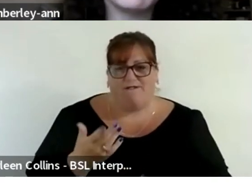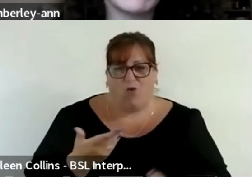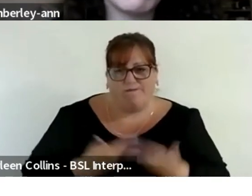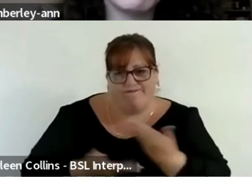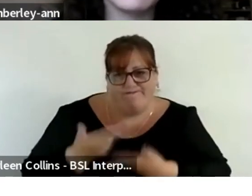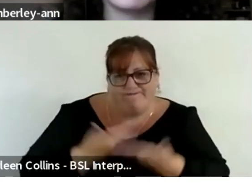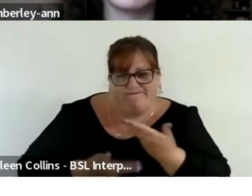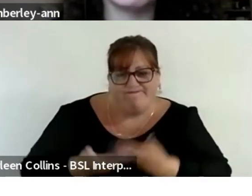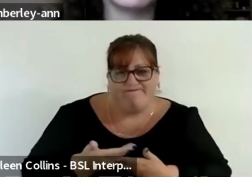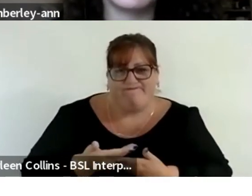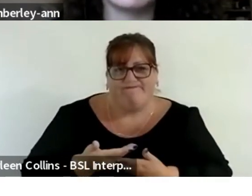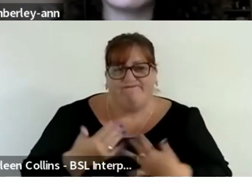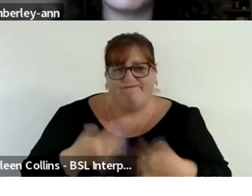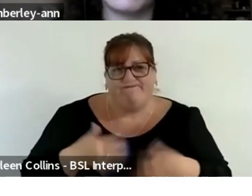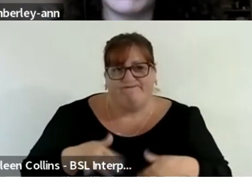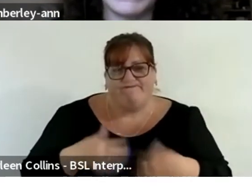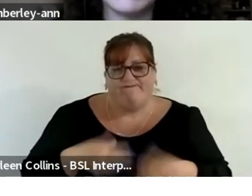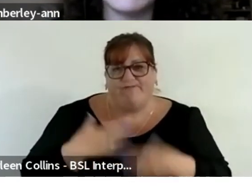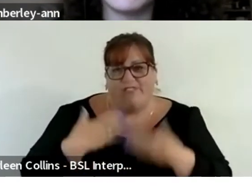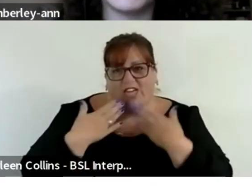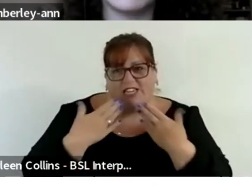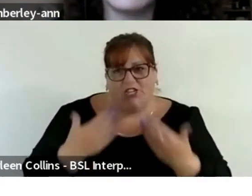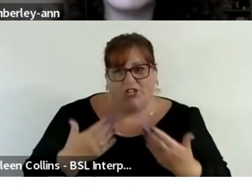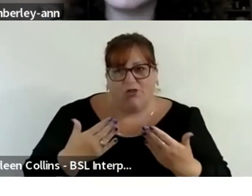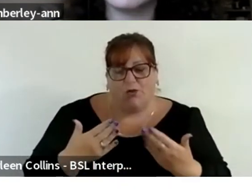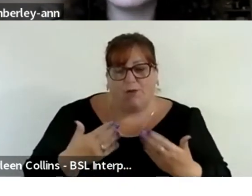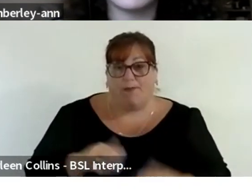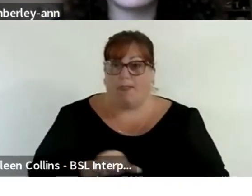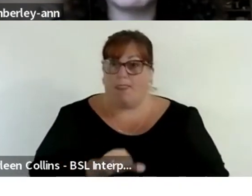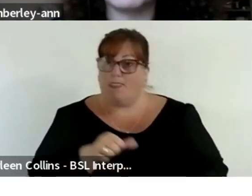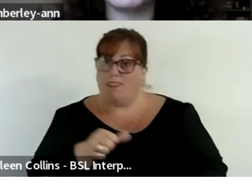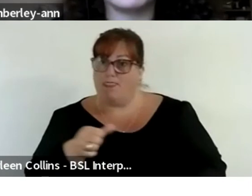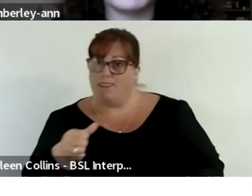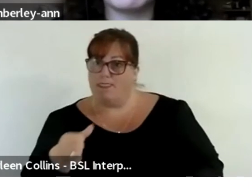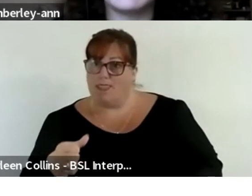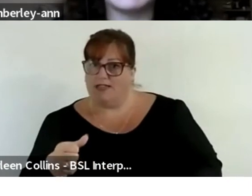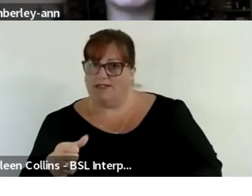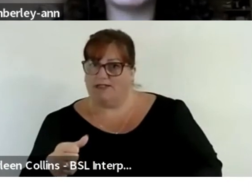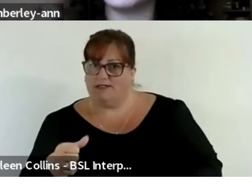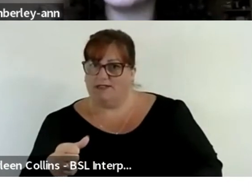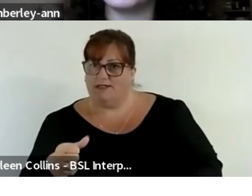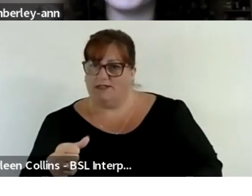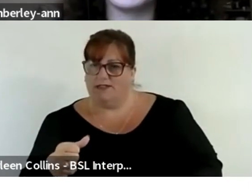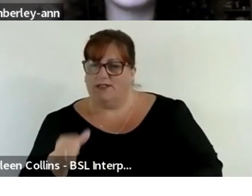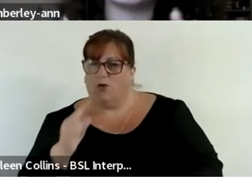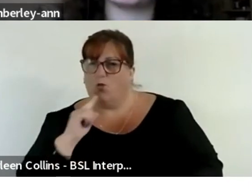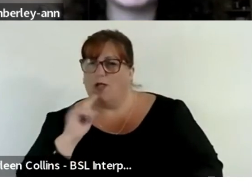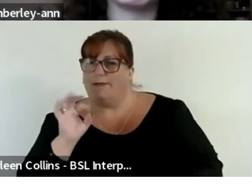Just before we go over to the audience Q&A section. I would like to ask you both if you have any final thoughts.